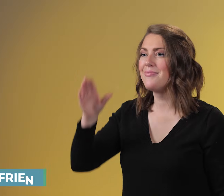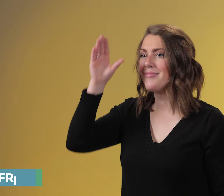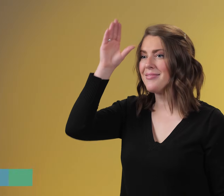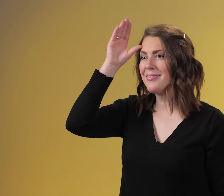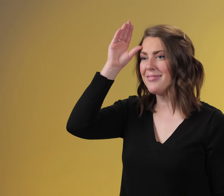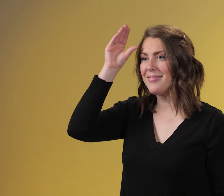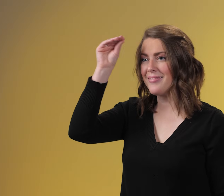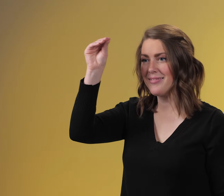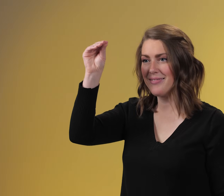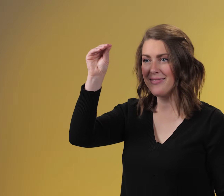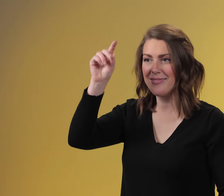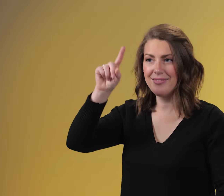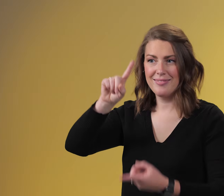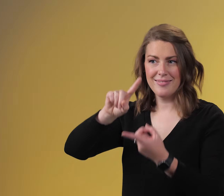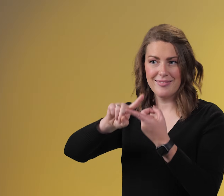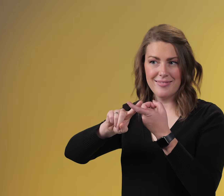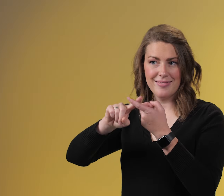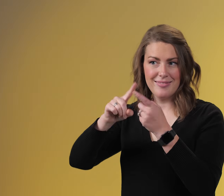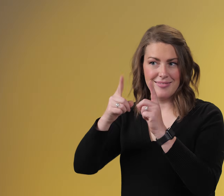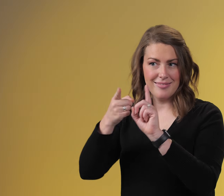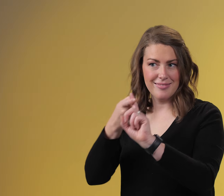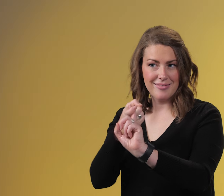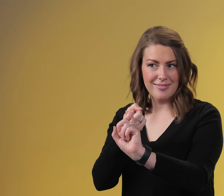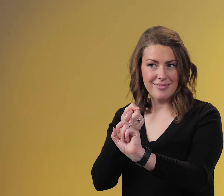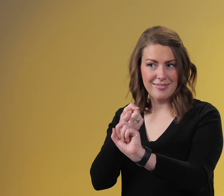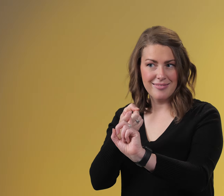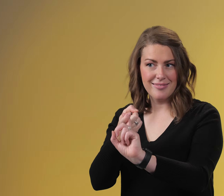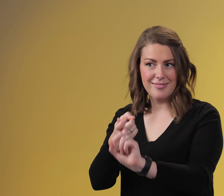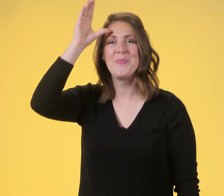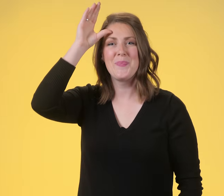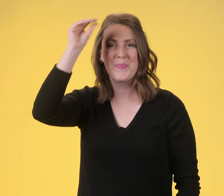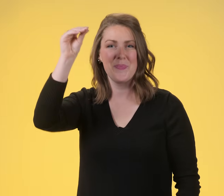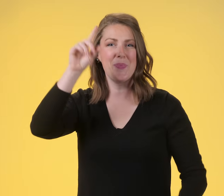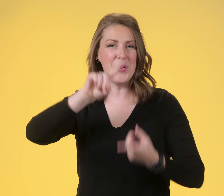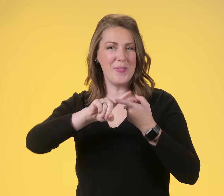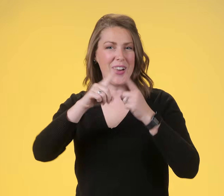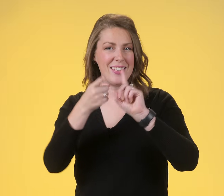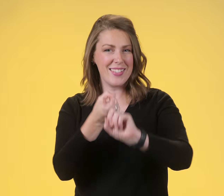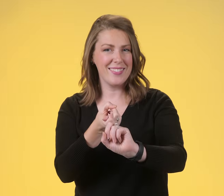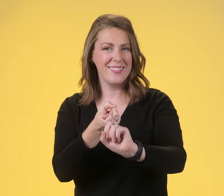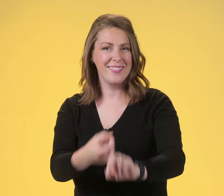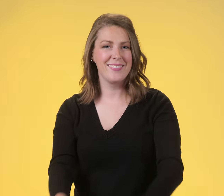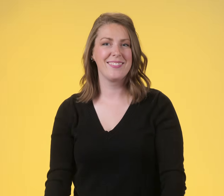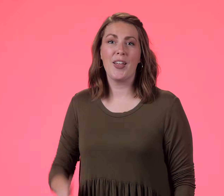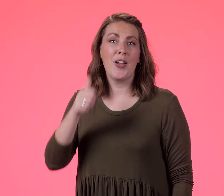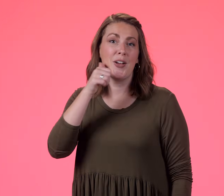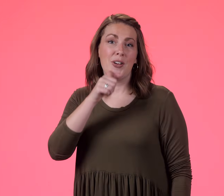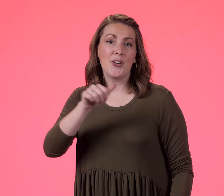It's the sign boy and friend put together. Boyfriend.